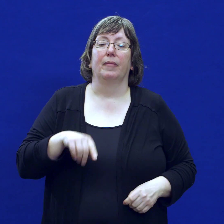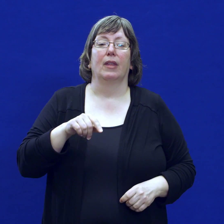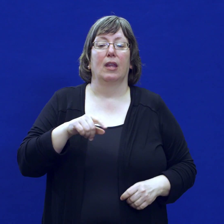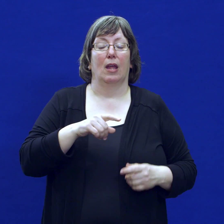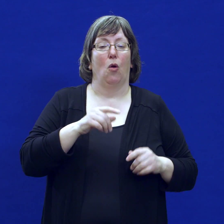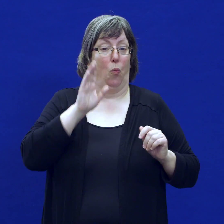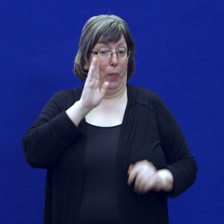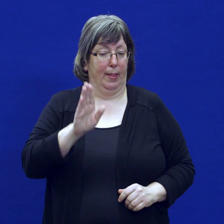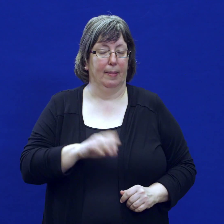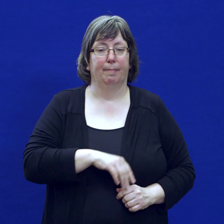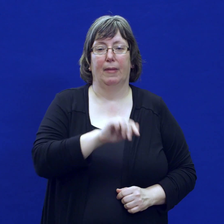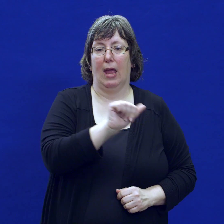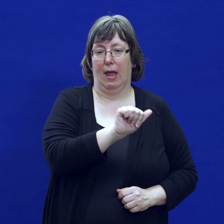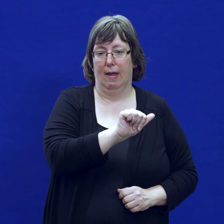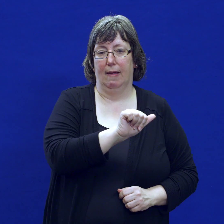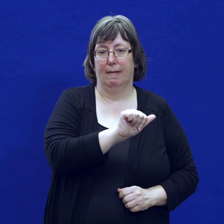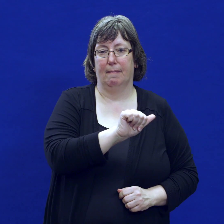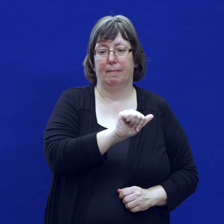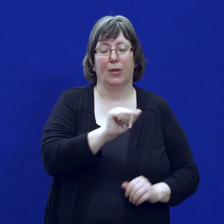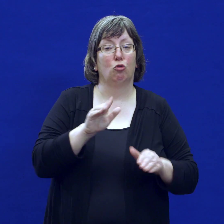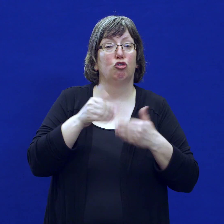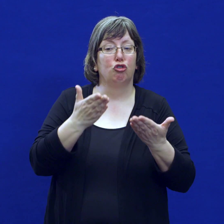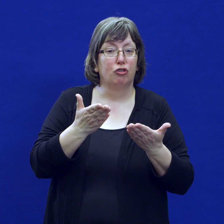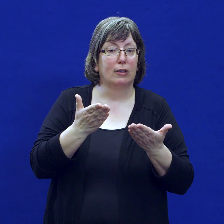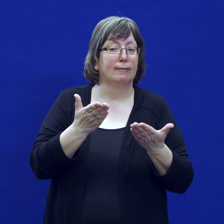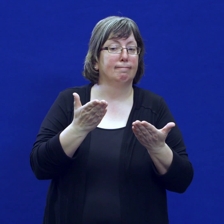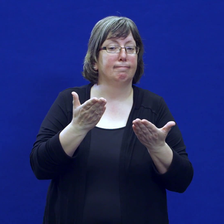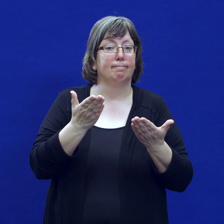a. suggests measures, policies